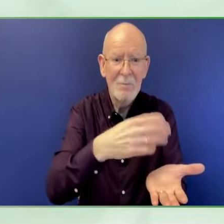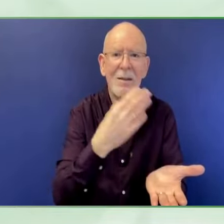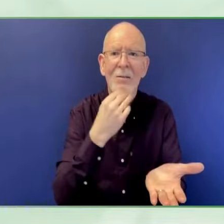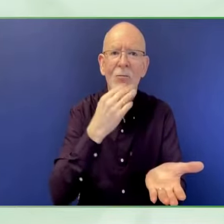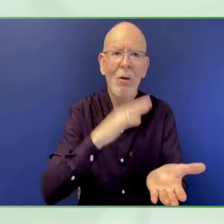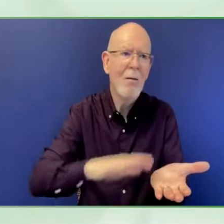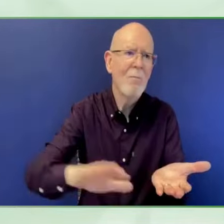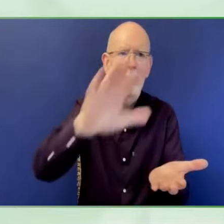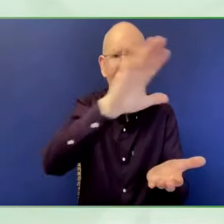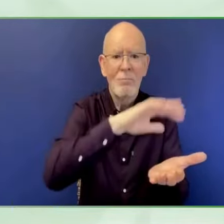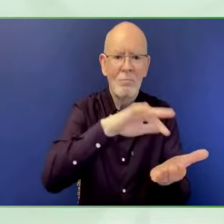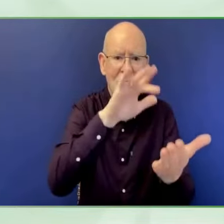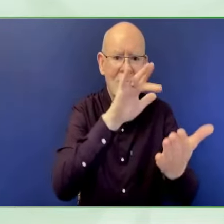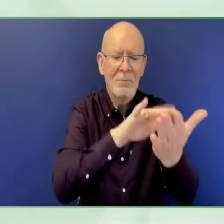The projects are different.